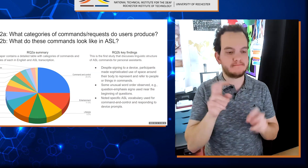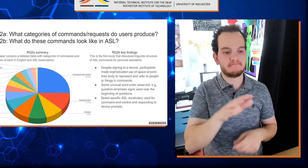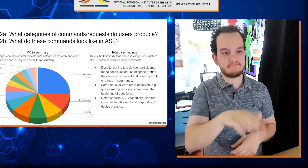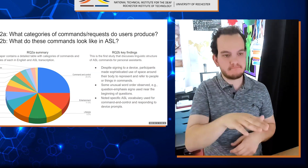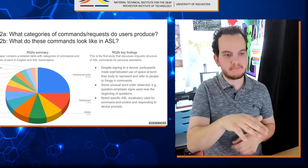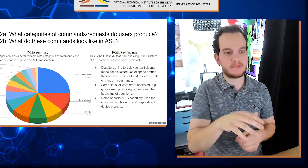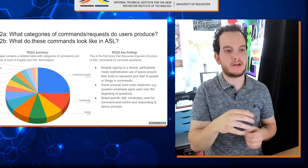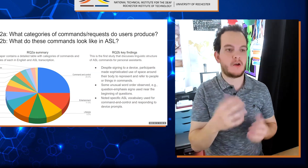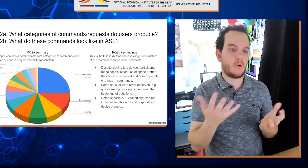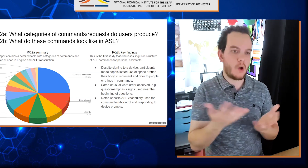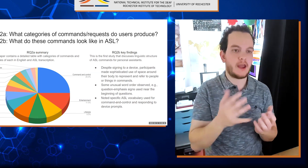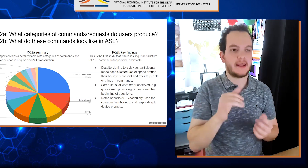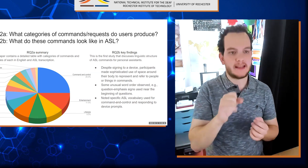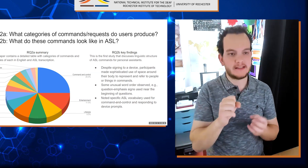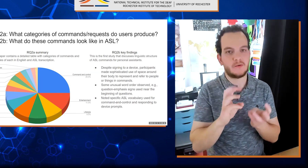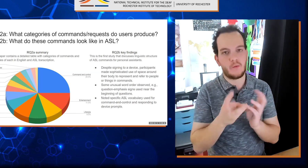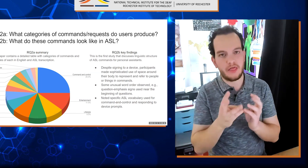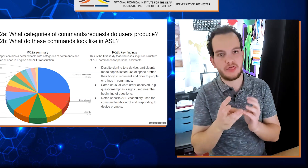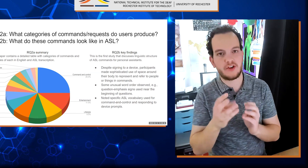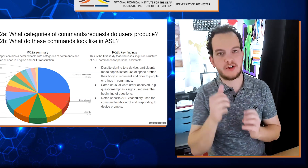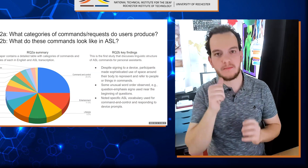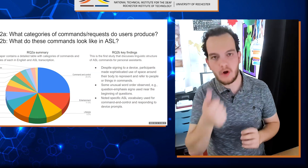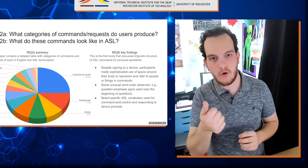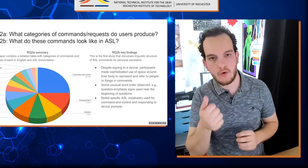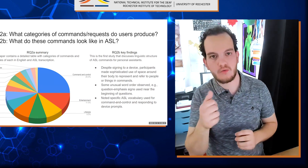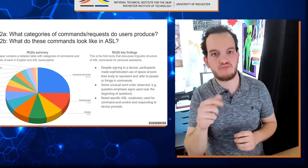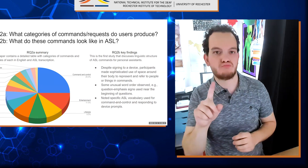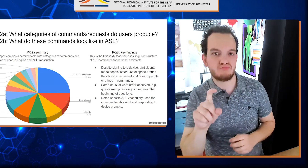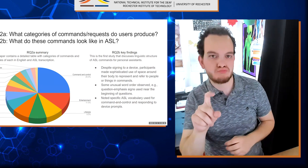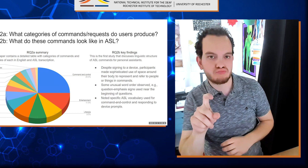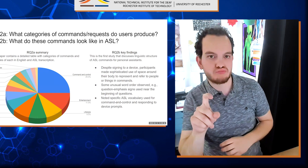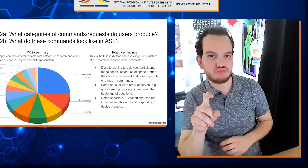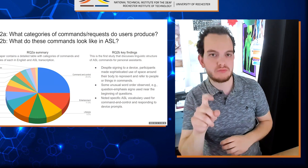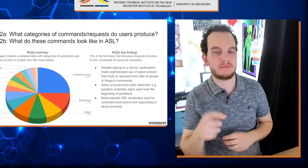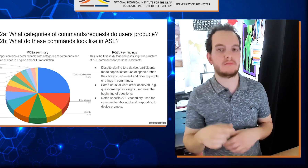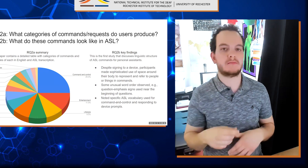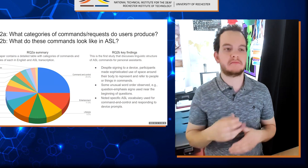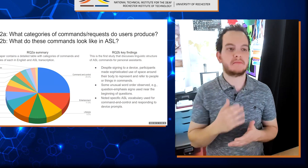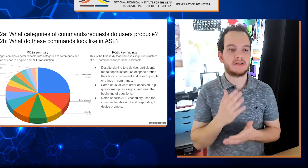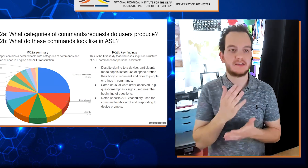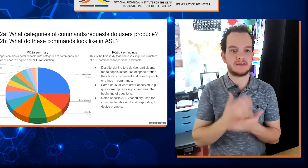For example, "What is the weather tomorrow?"